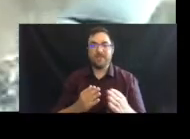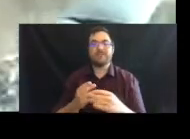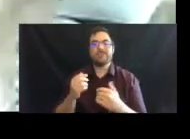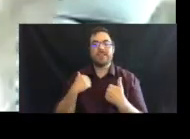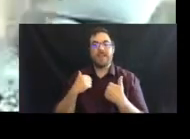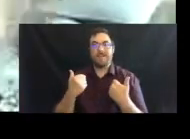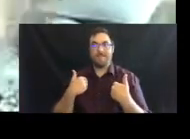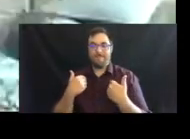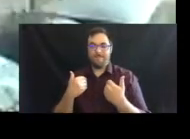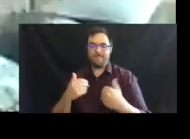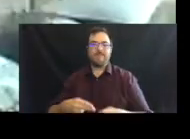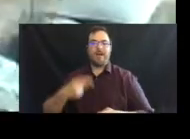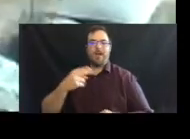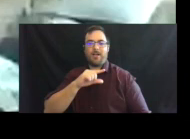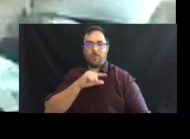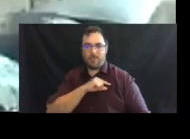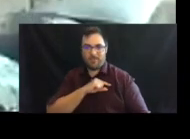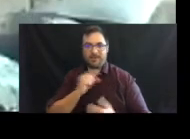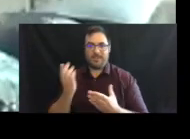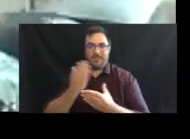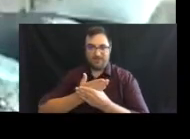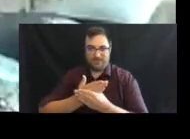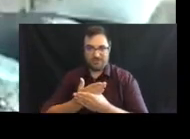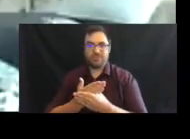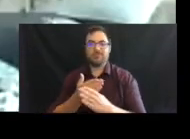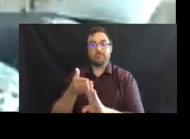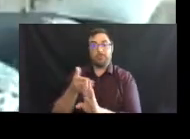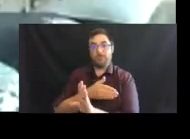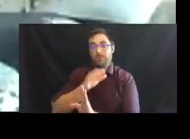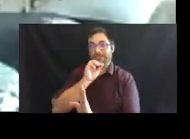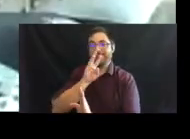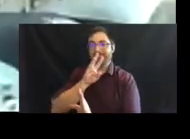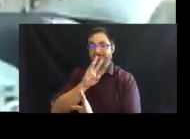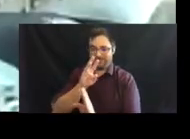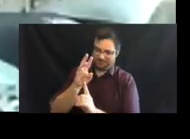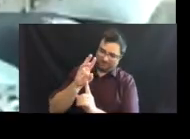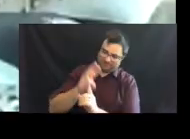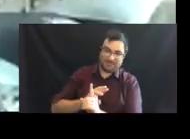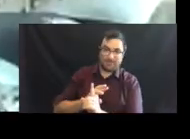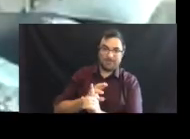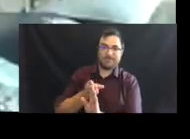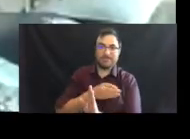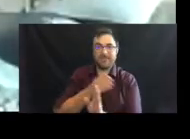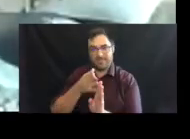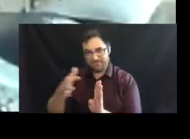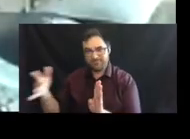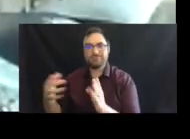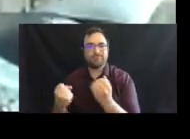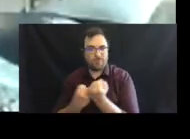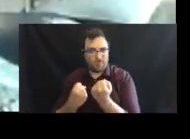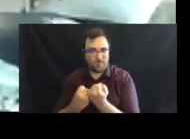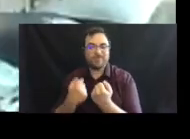services no later than six months of age. So this has been our guiding principles for a long time.